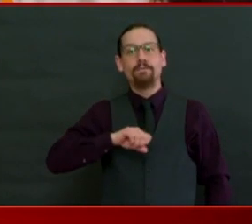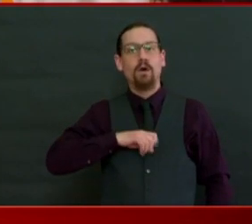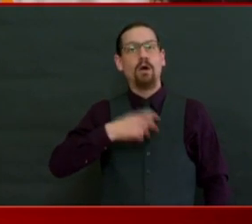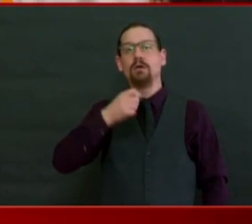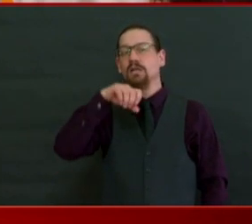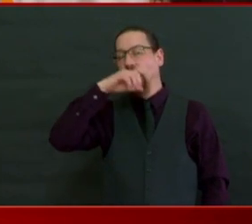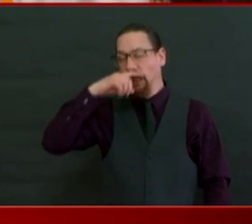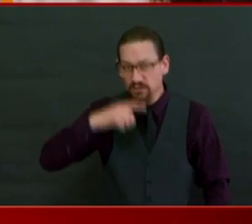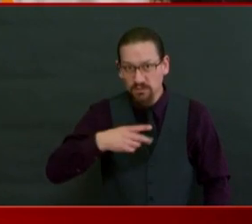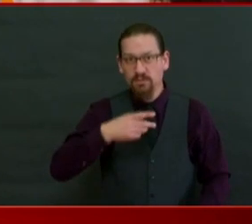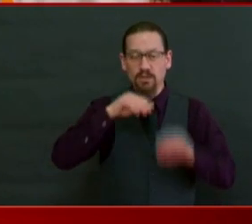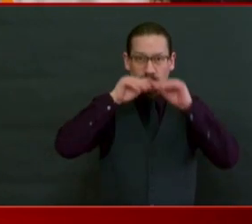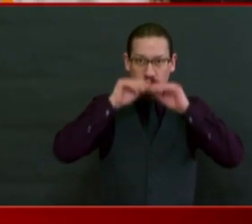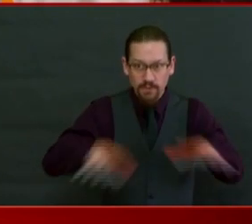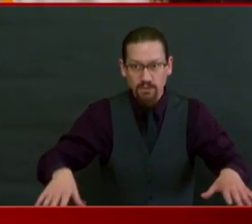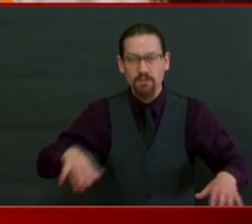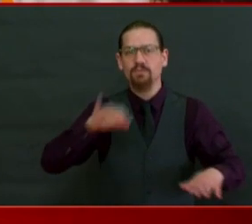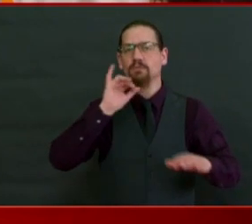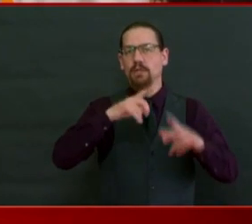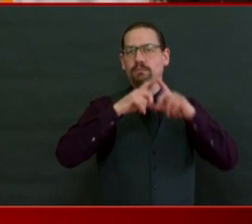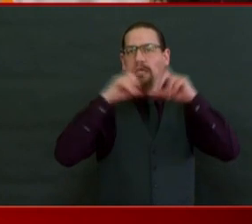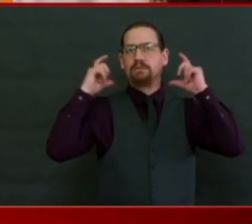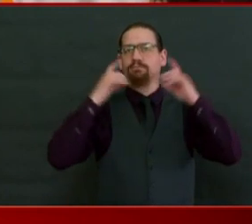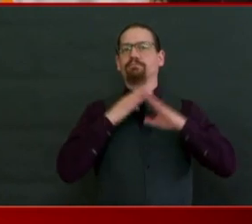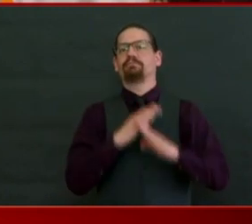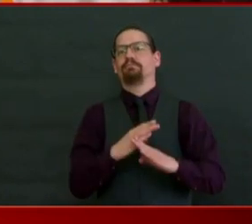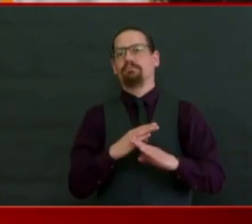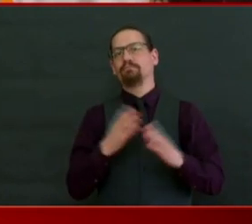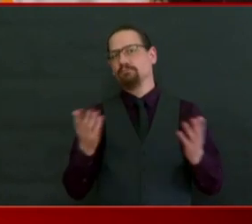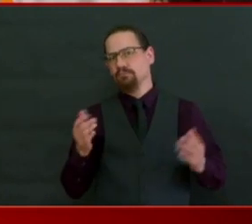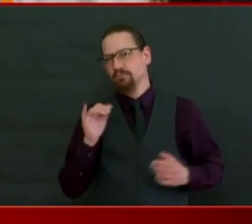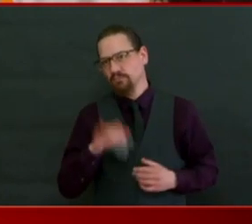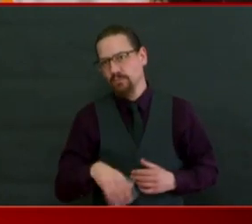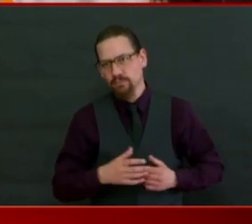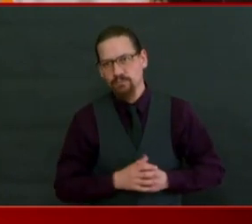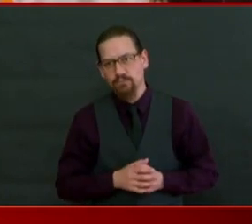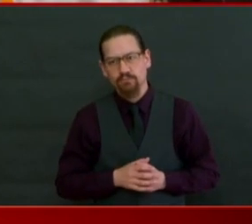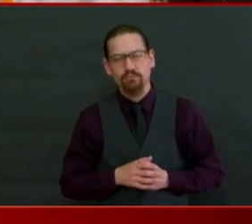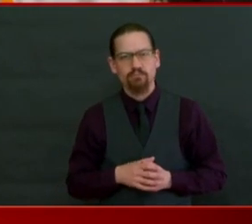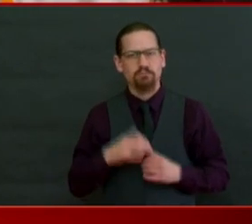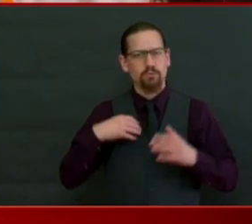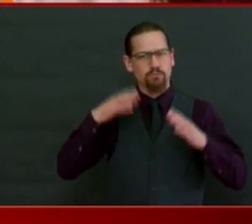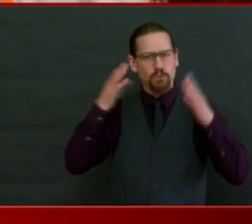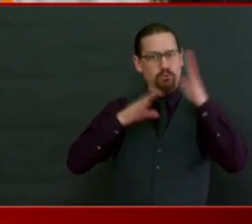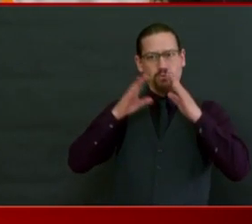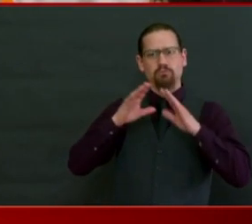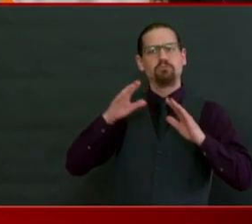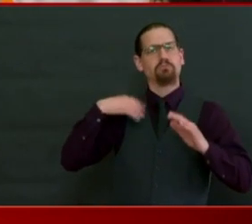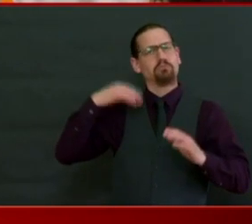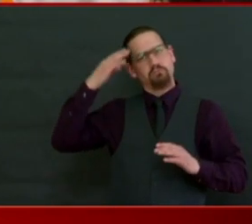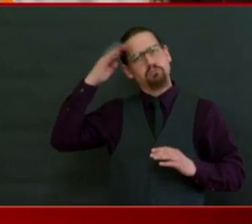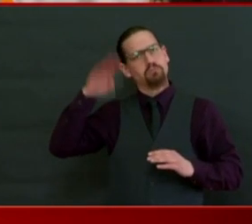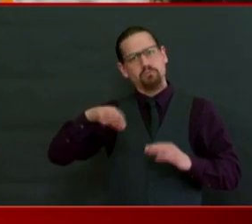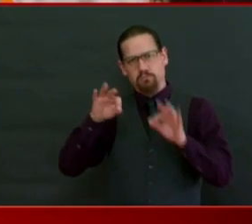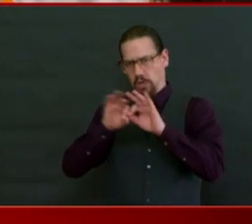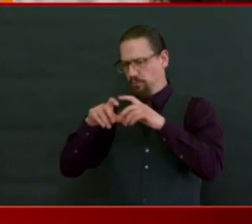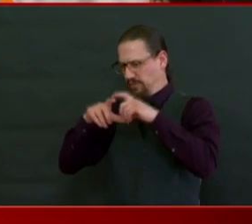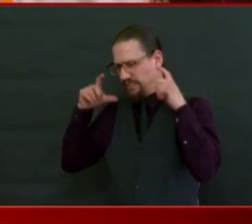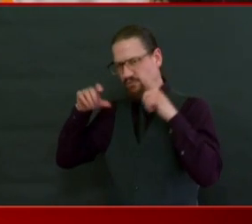SOMEONE SNEEZES OR COUGHS. IT HELPS DECREASE THE AMOUNT OF THAT THE GOES ONTO SURFACES.